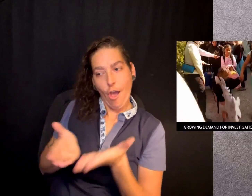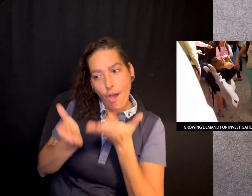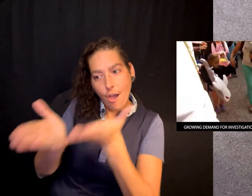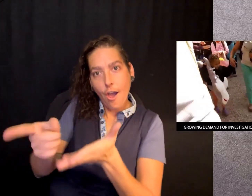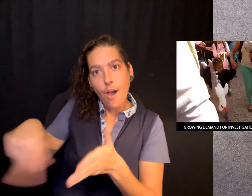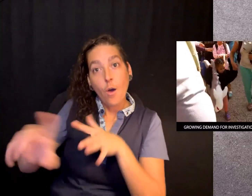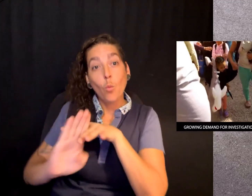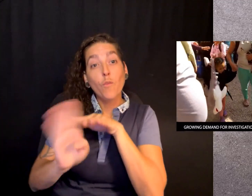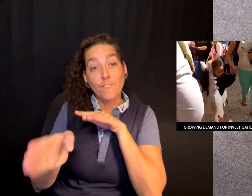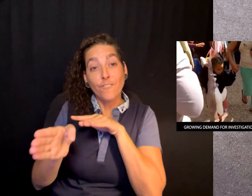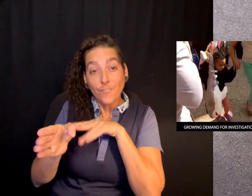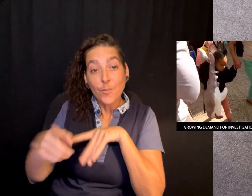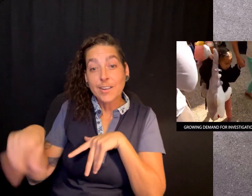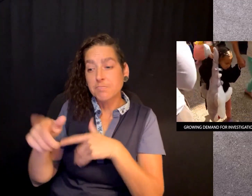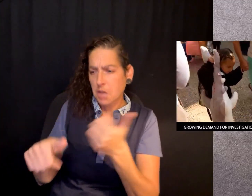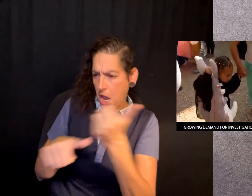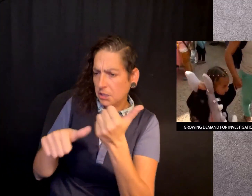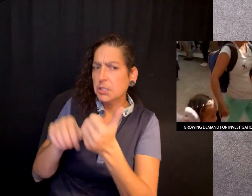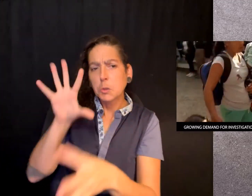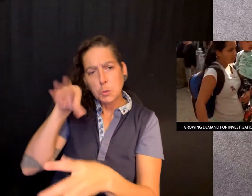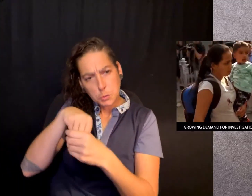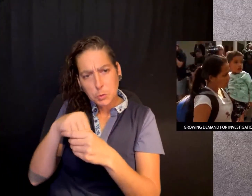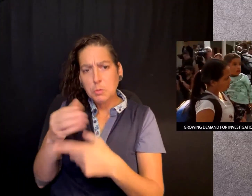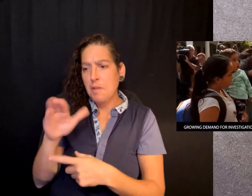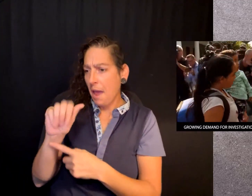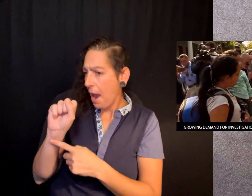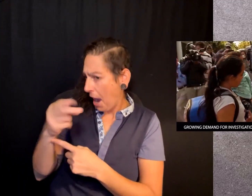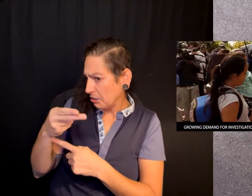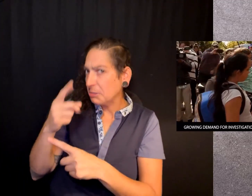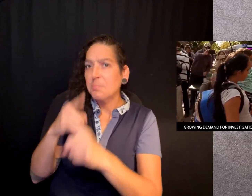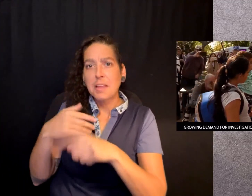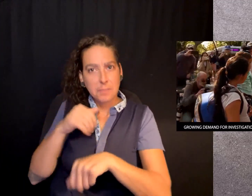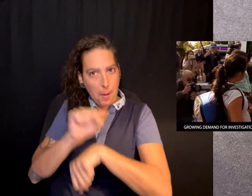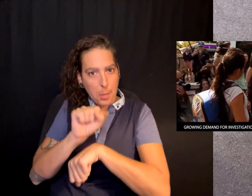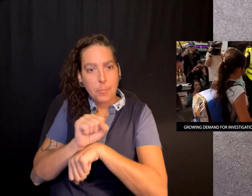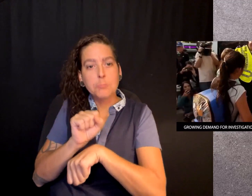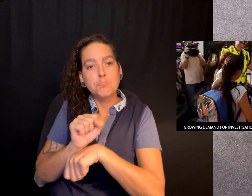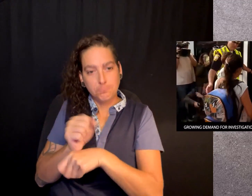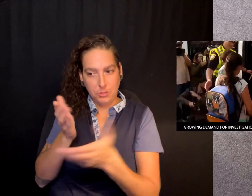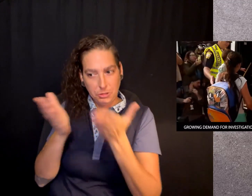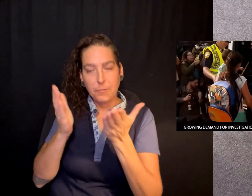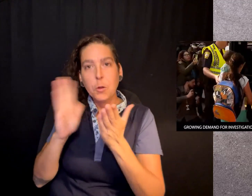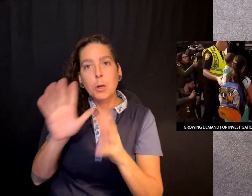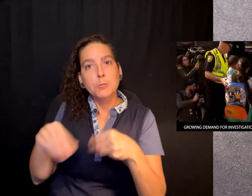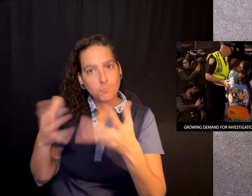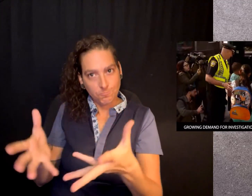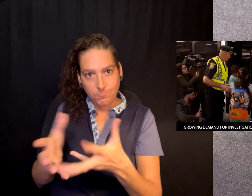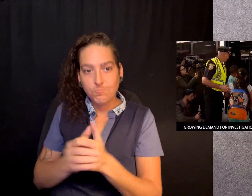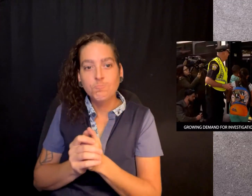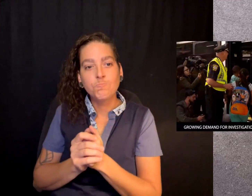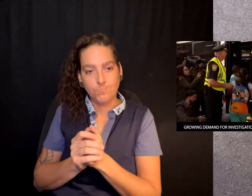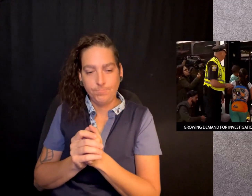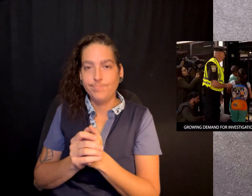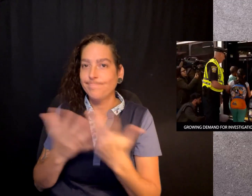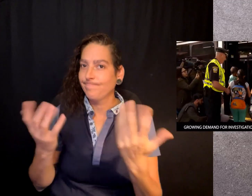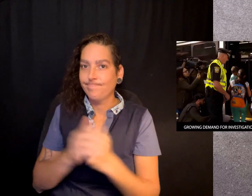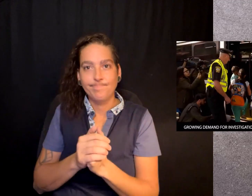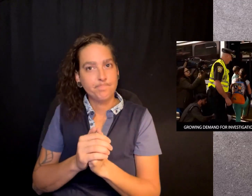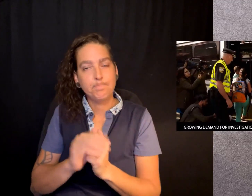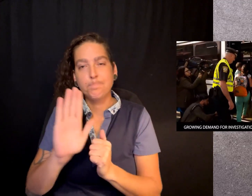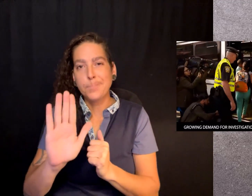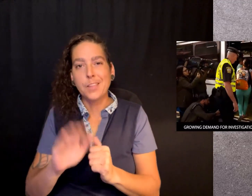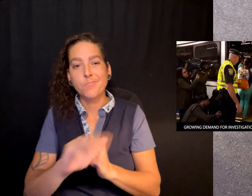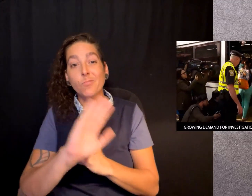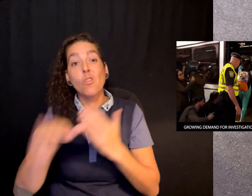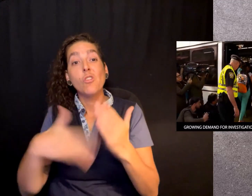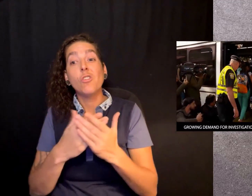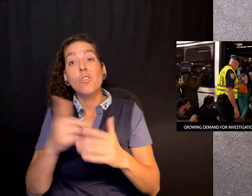refugee assistance including cash and employment services but all of the migrants dropped off